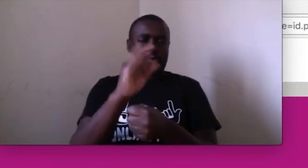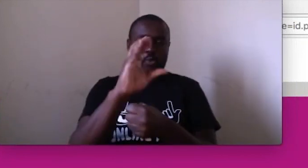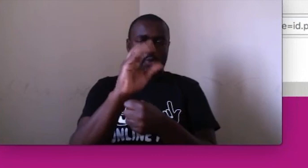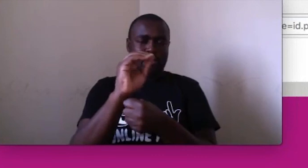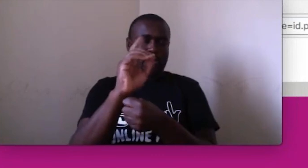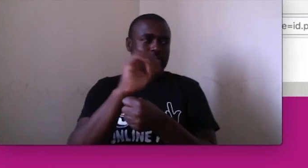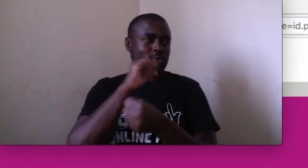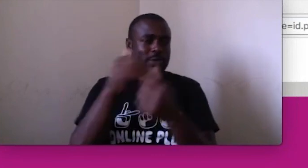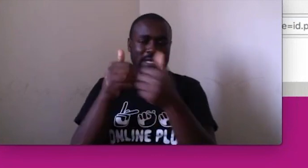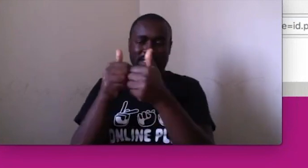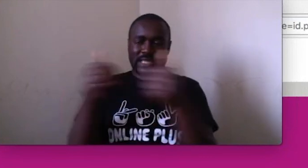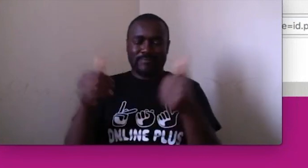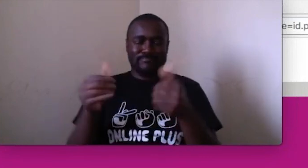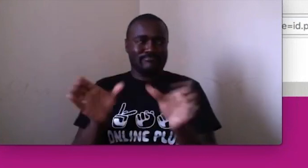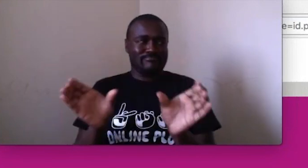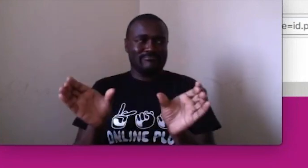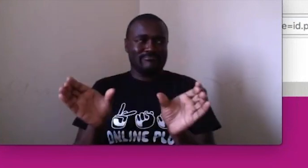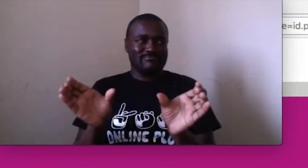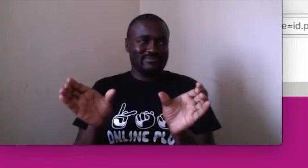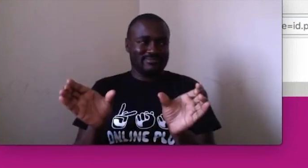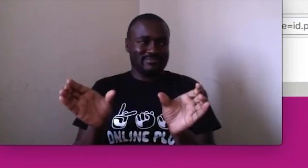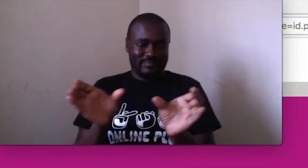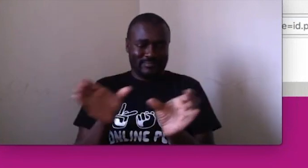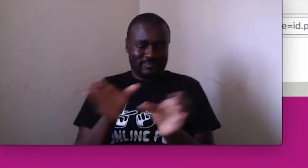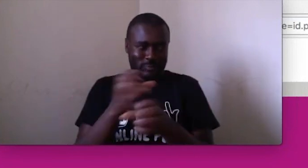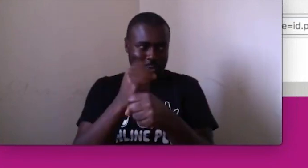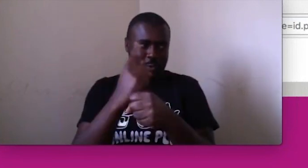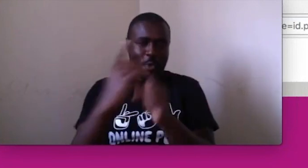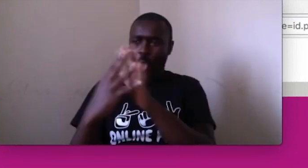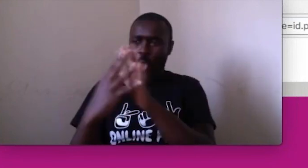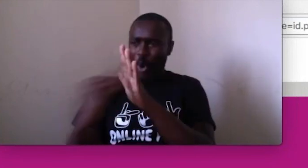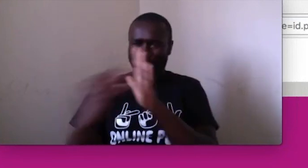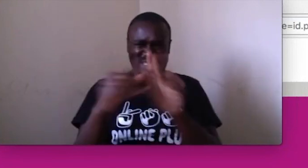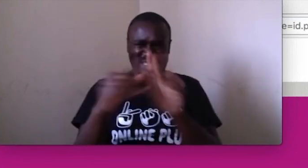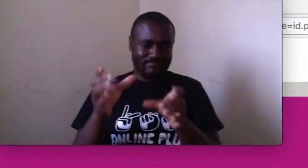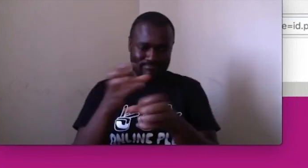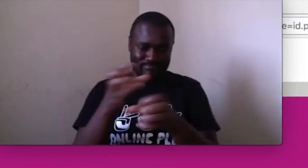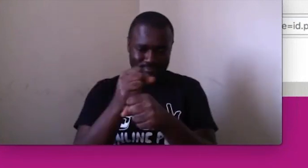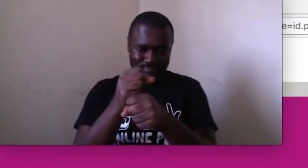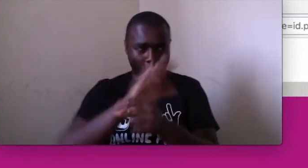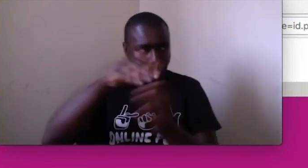have one code for all, not just have two separate codes